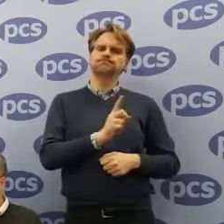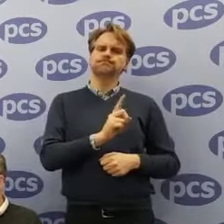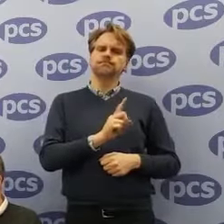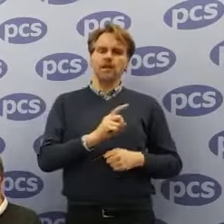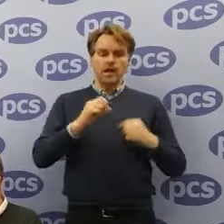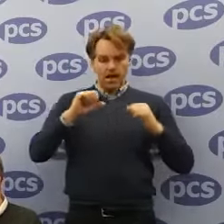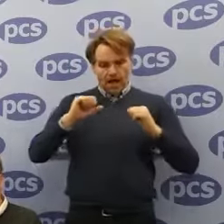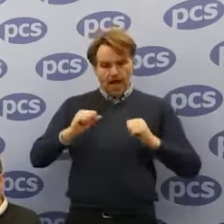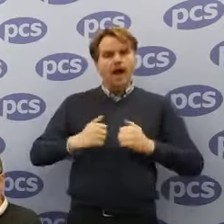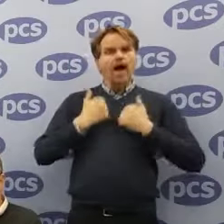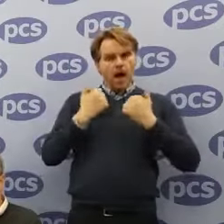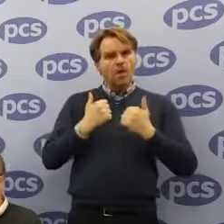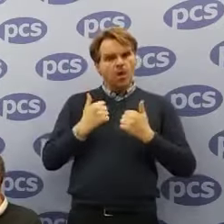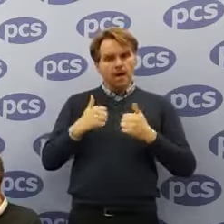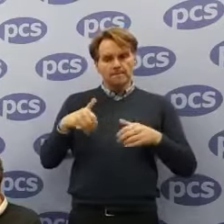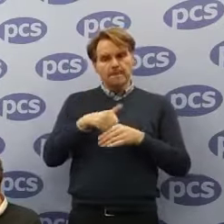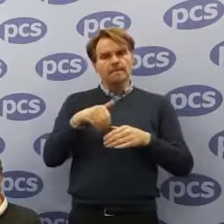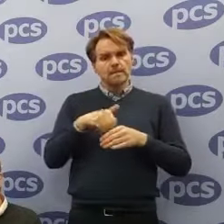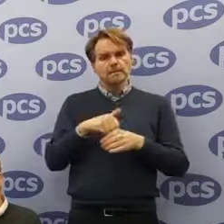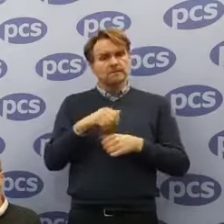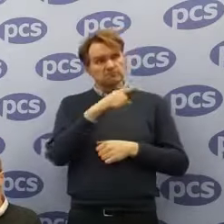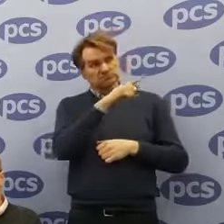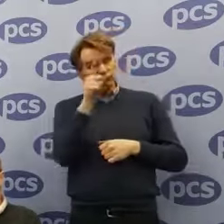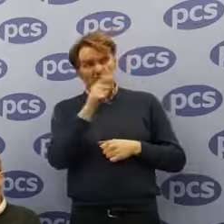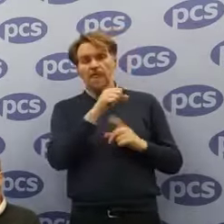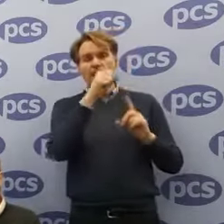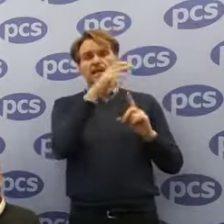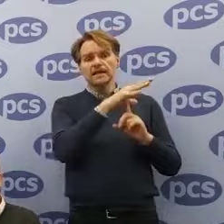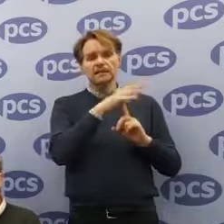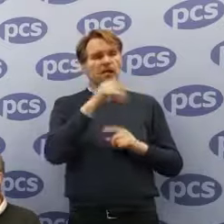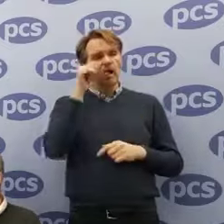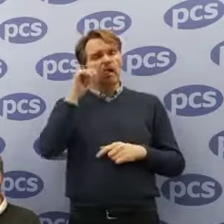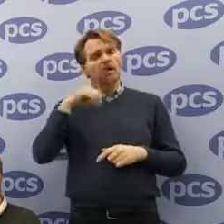betrayed last year by their senior leaders because while other the public